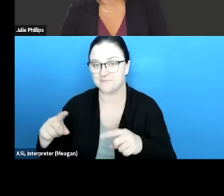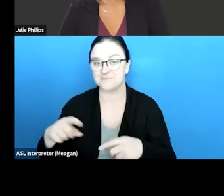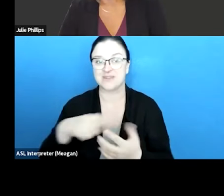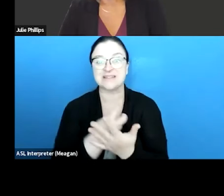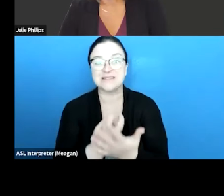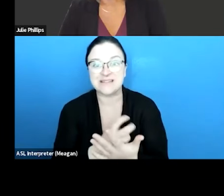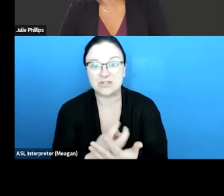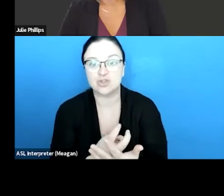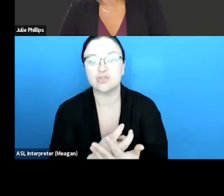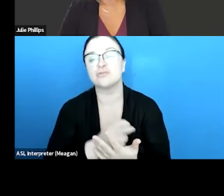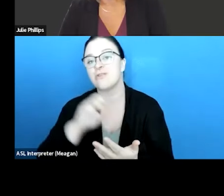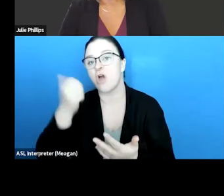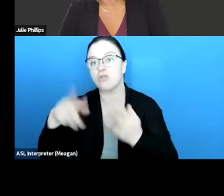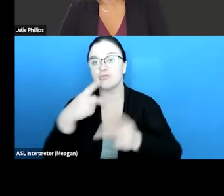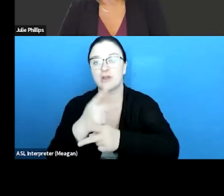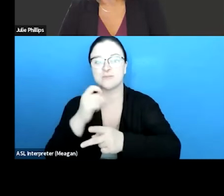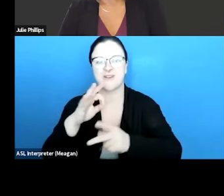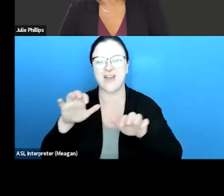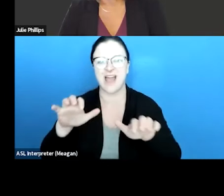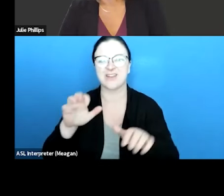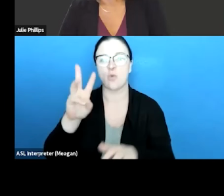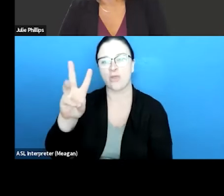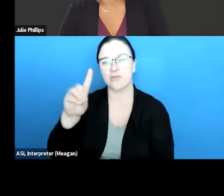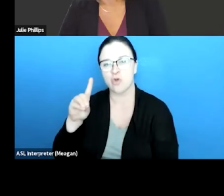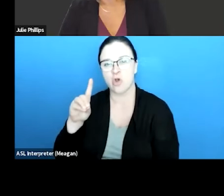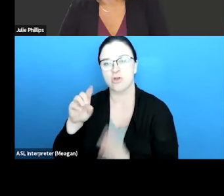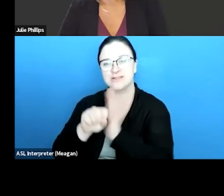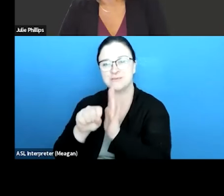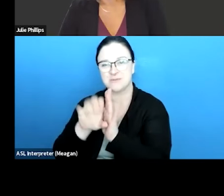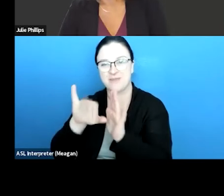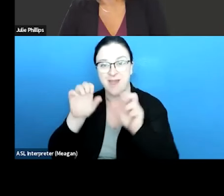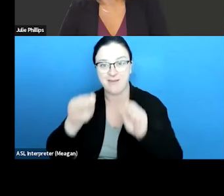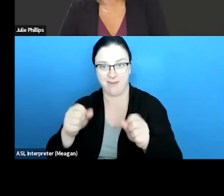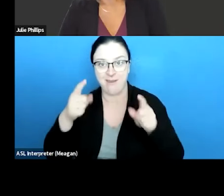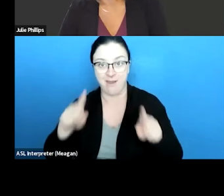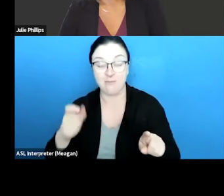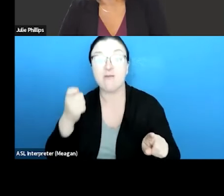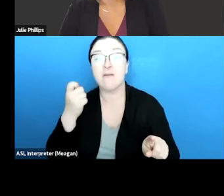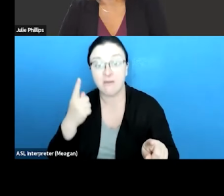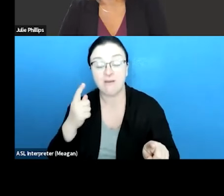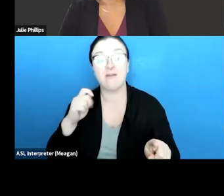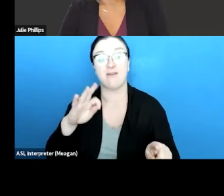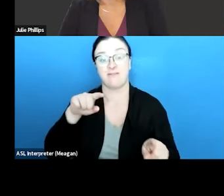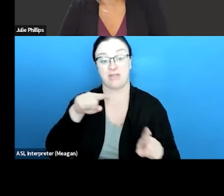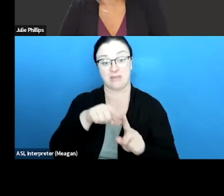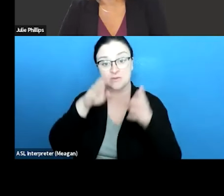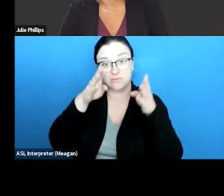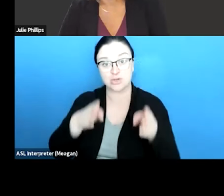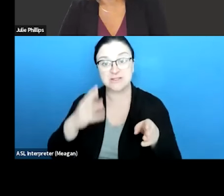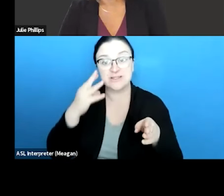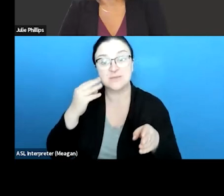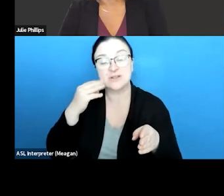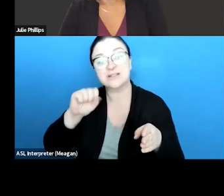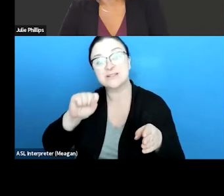and other types of active withdrawal symptoms that can occur. But if the person is experiencing a substance use crisis